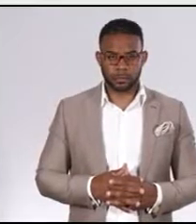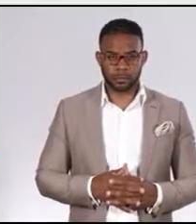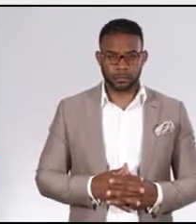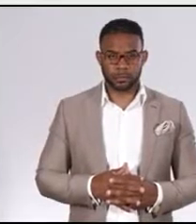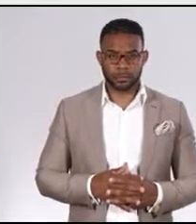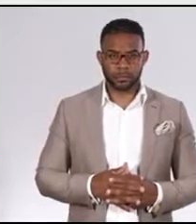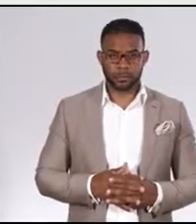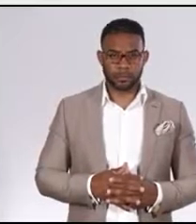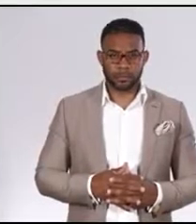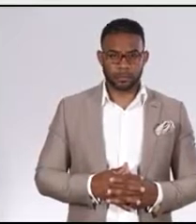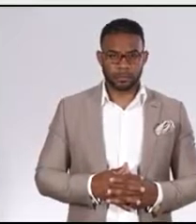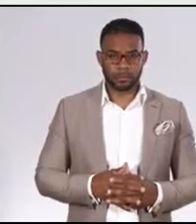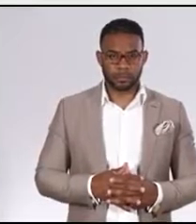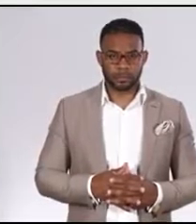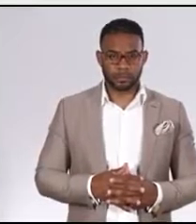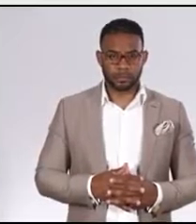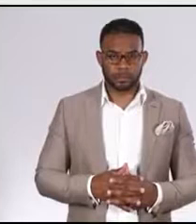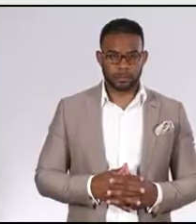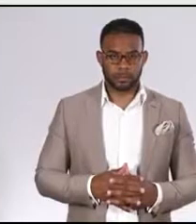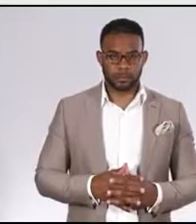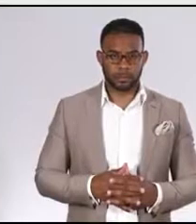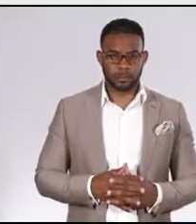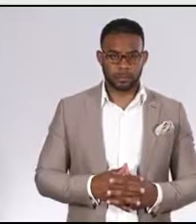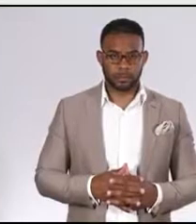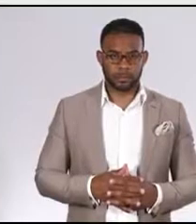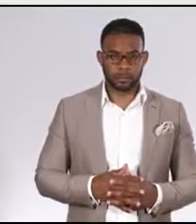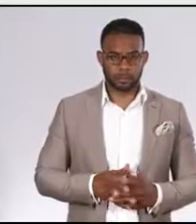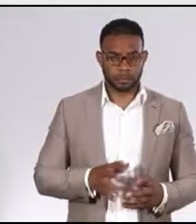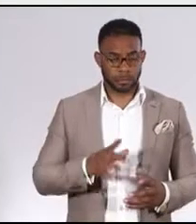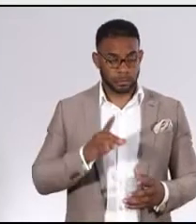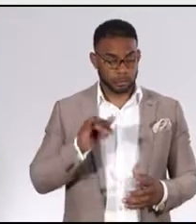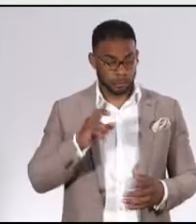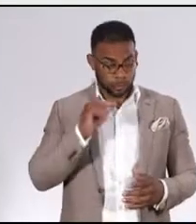james, it looks like we have a really good representation from all the age groups.